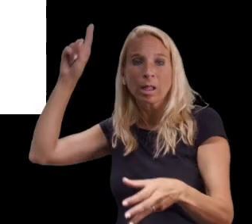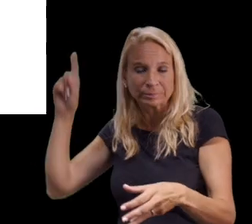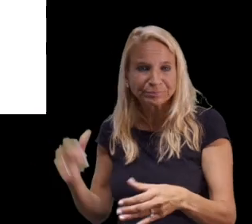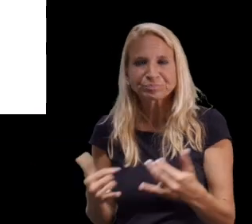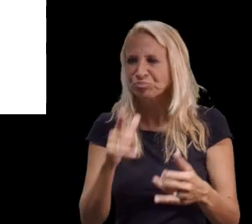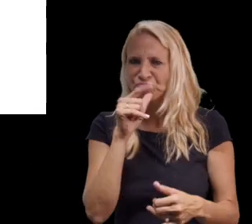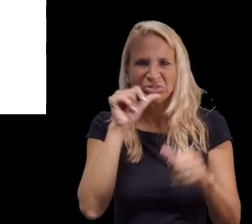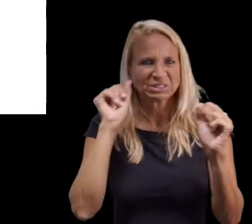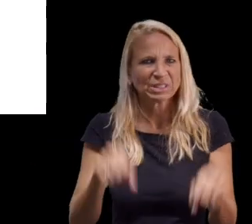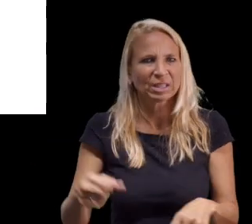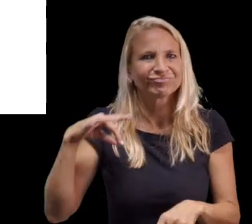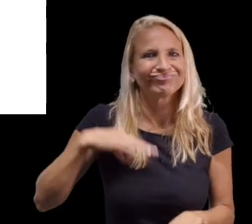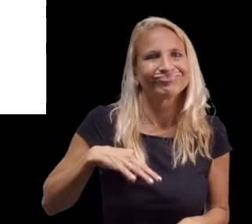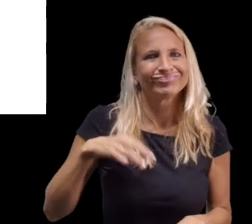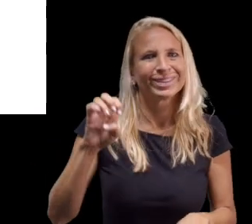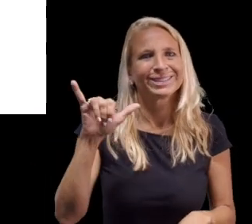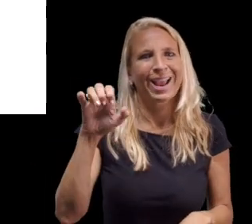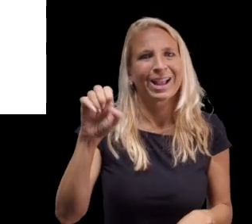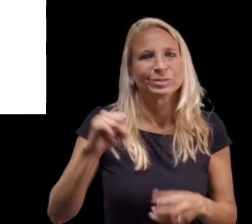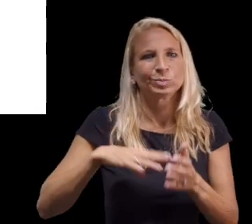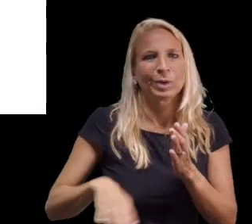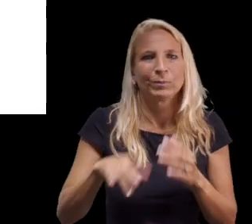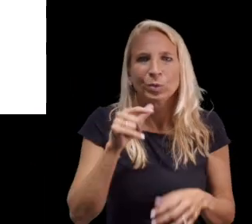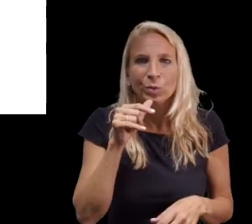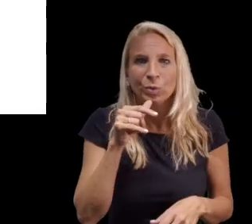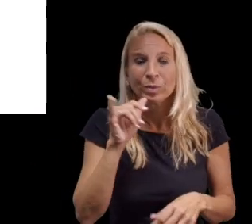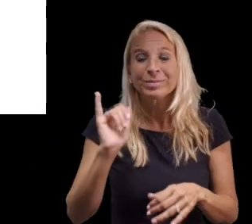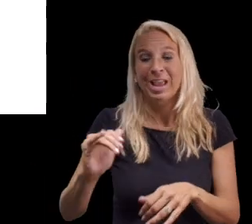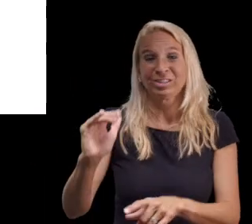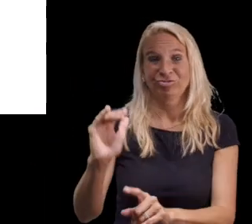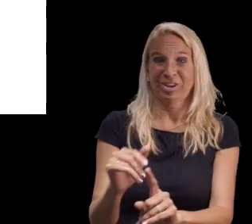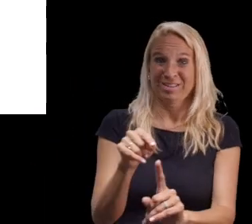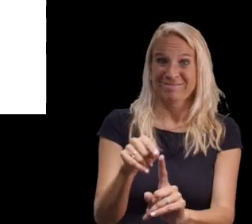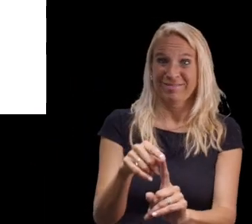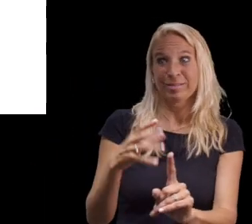Who is eligible for the YES waiver? In order to be eligible for the YES waiver,